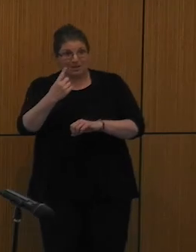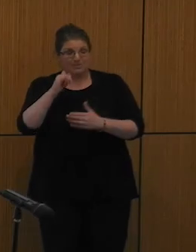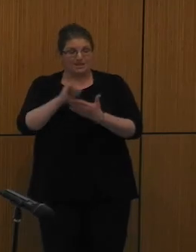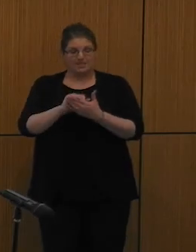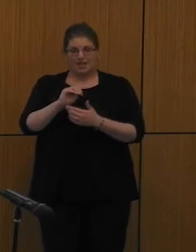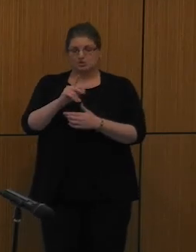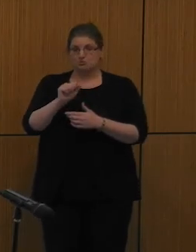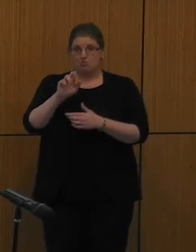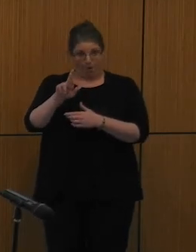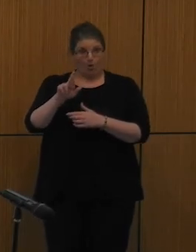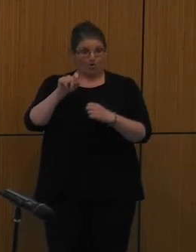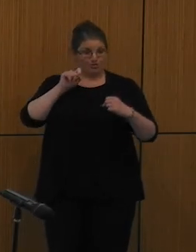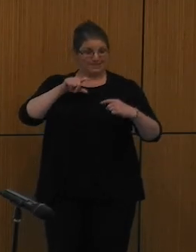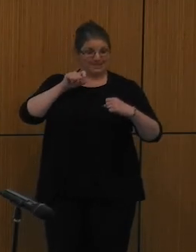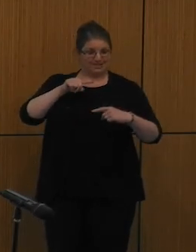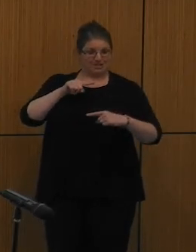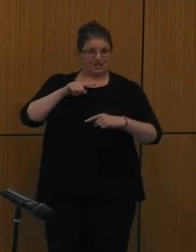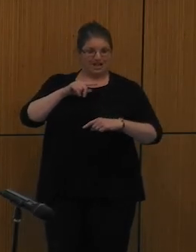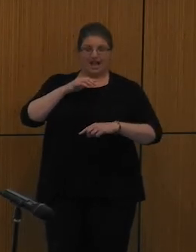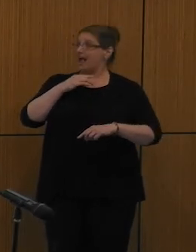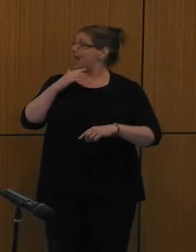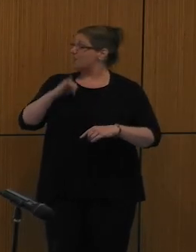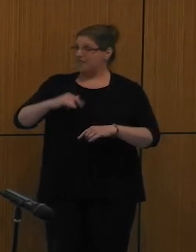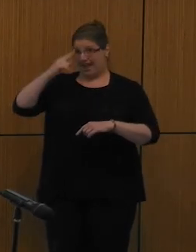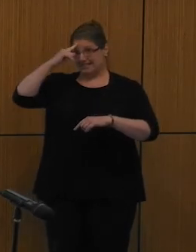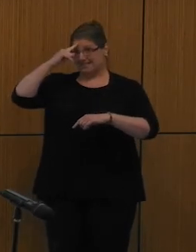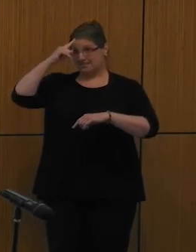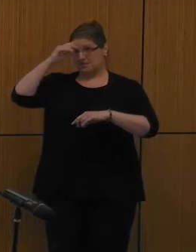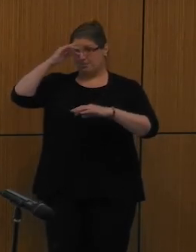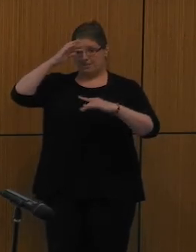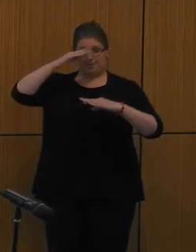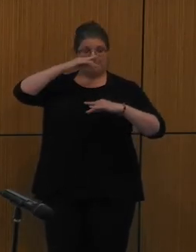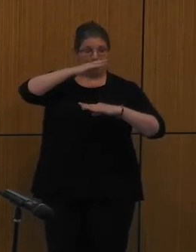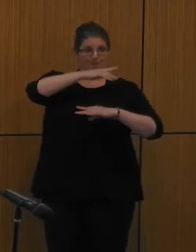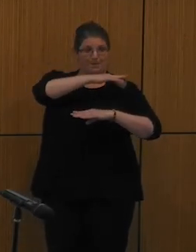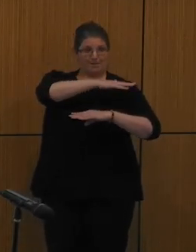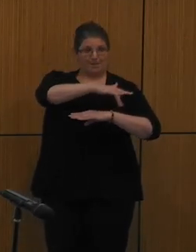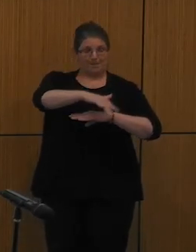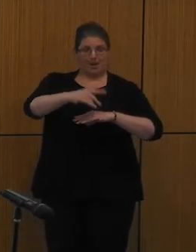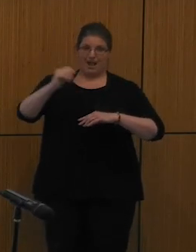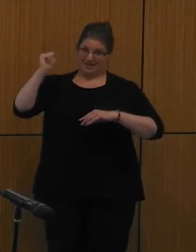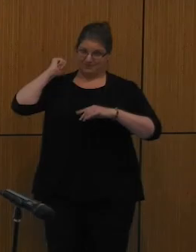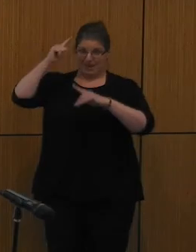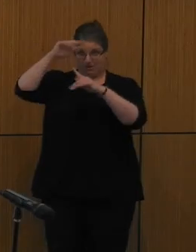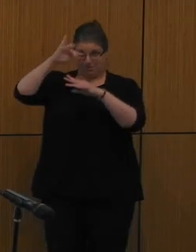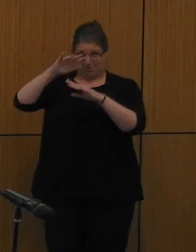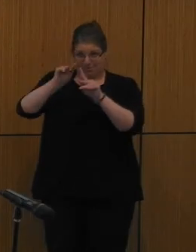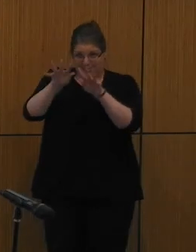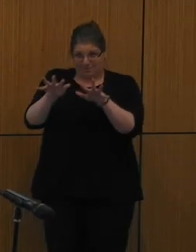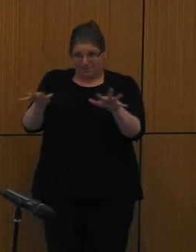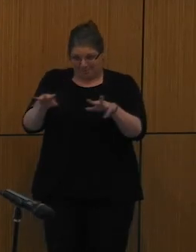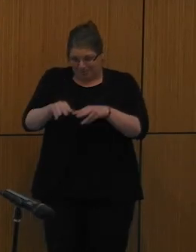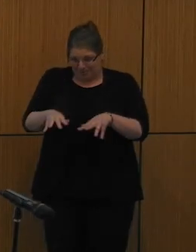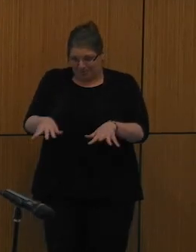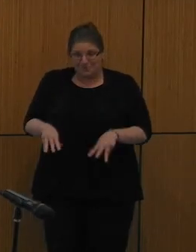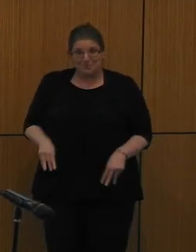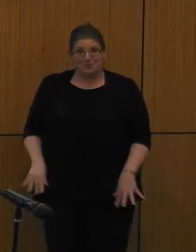And those that's represented by the red dots kind of coming from the brain down the spinal cord and out through the nerves. So the nervous system uses electrical signals